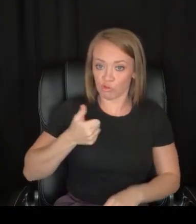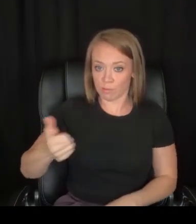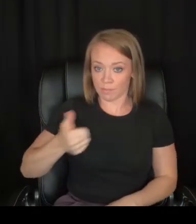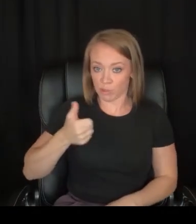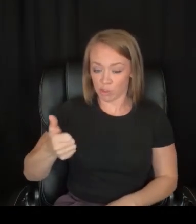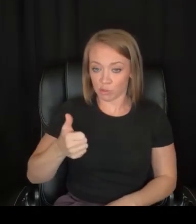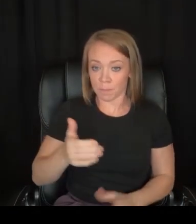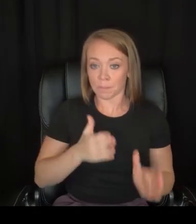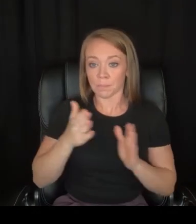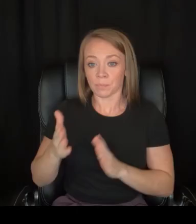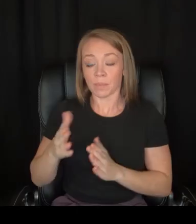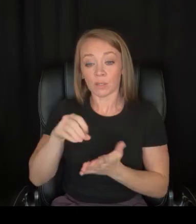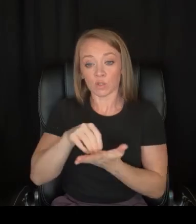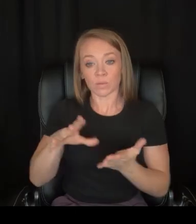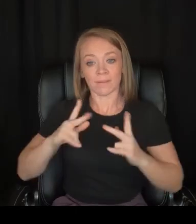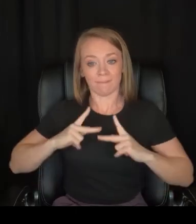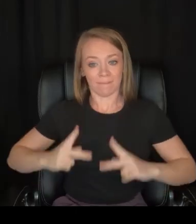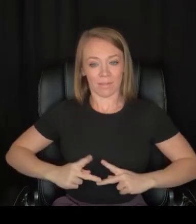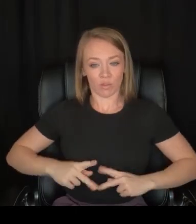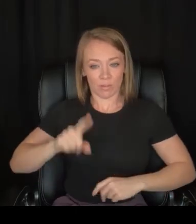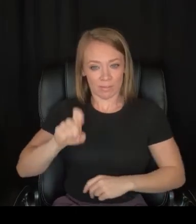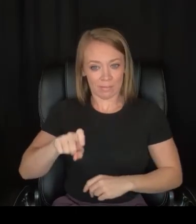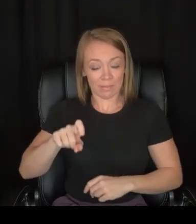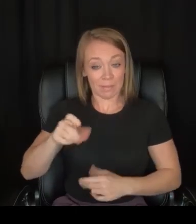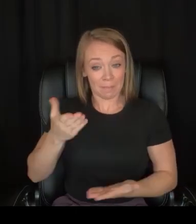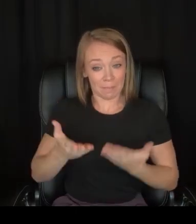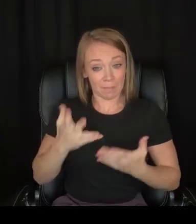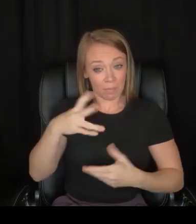the students physical needs which may include medical.